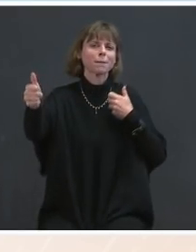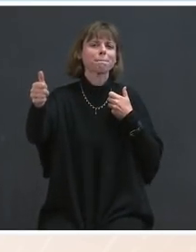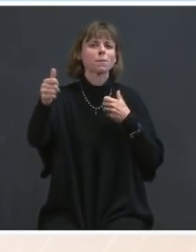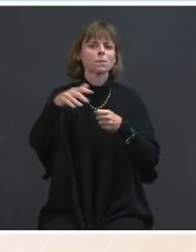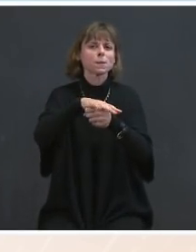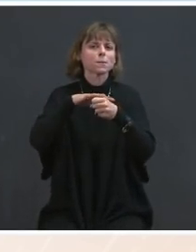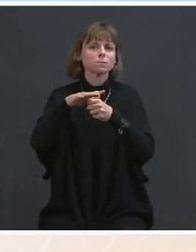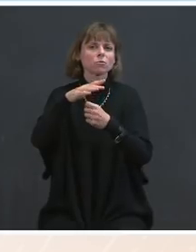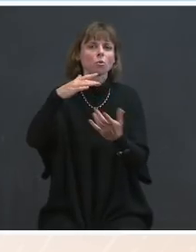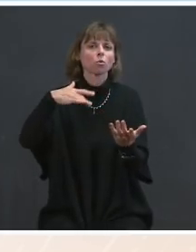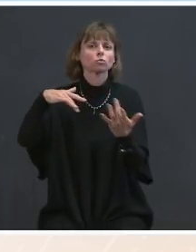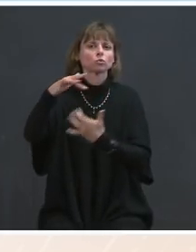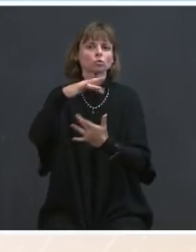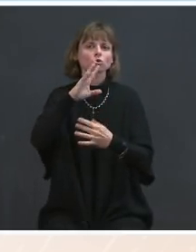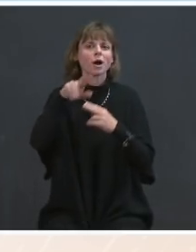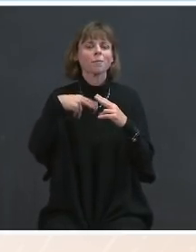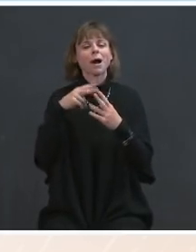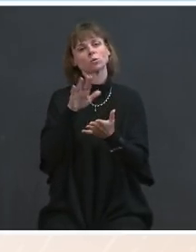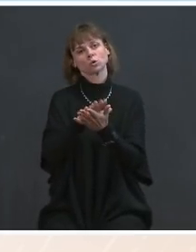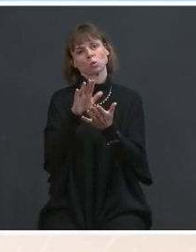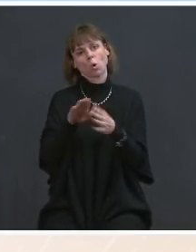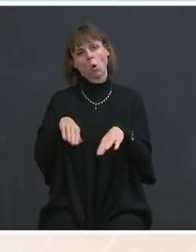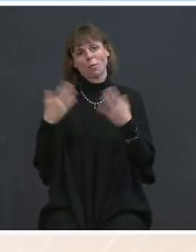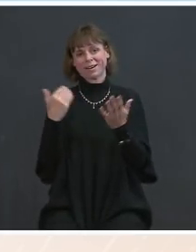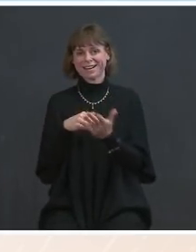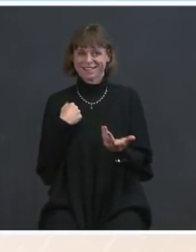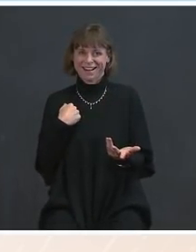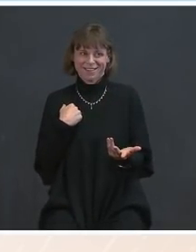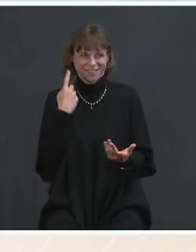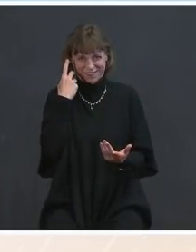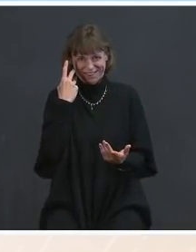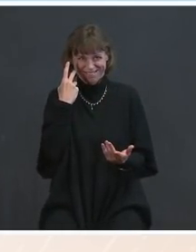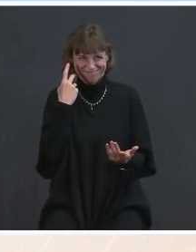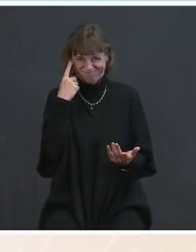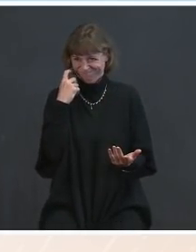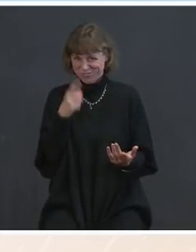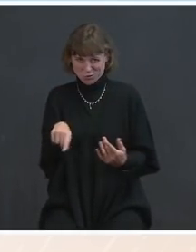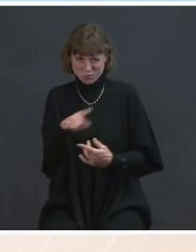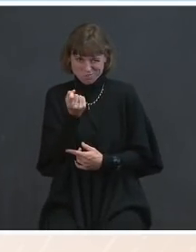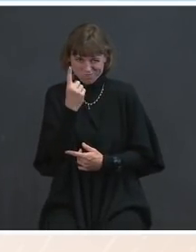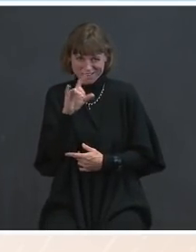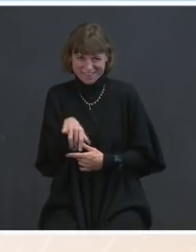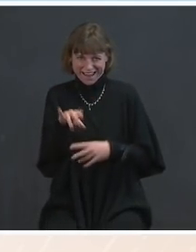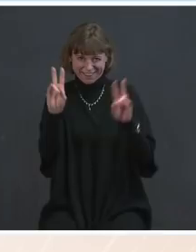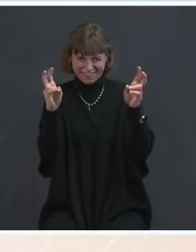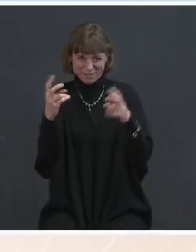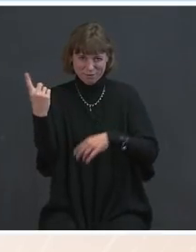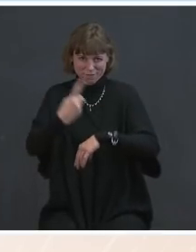And I think you can see what the theme is of that day. On Thursday, the administration will showcase how the American Rescue Plan